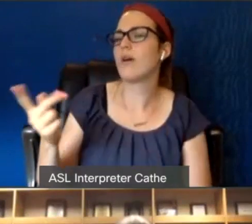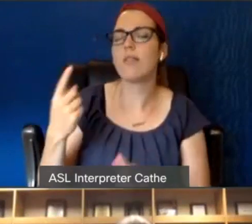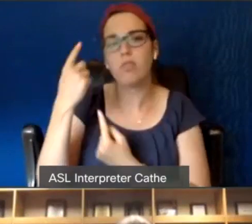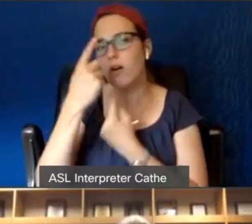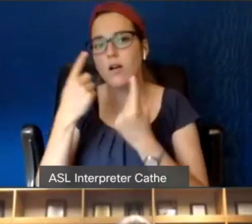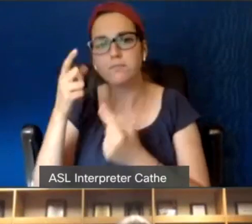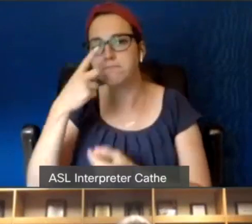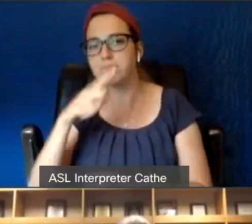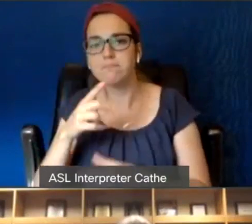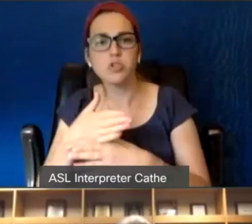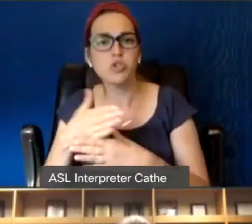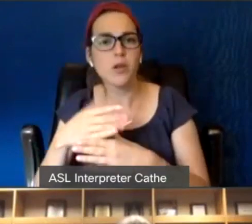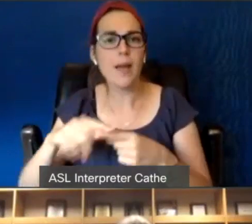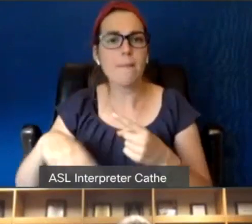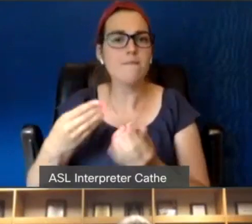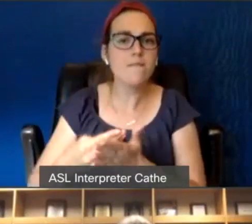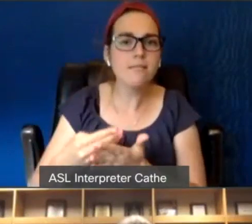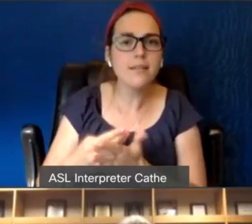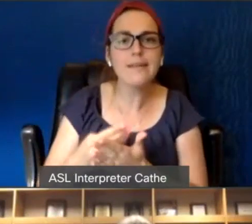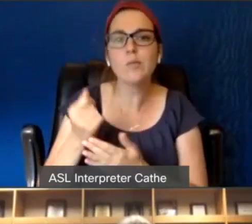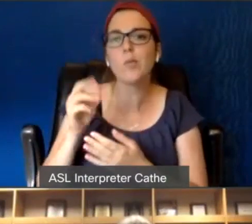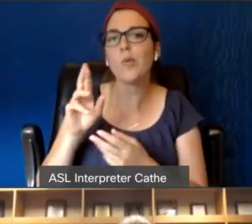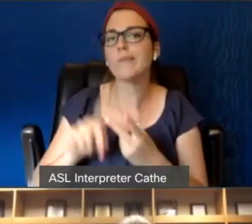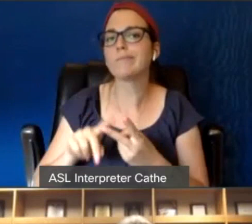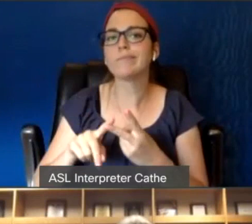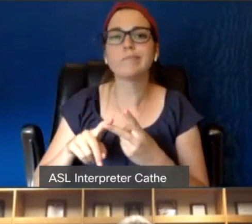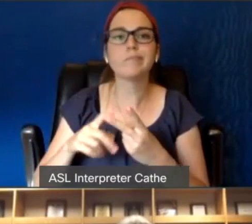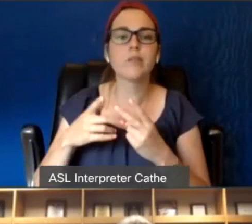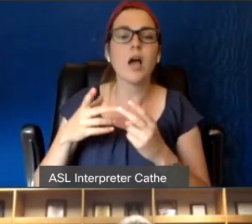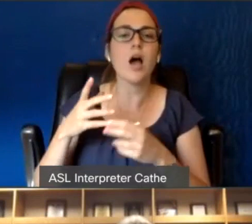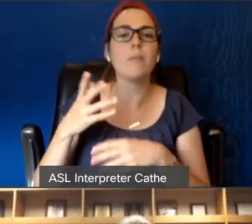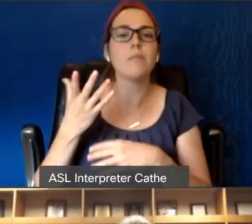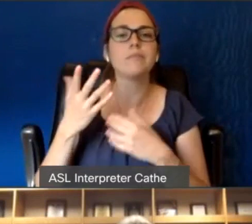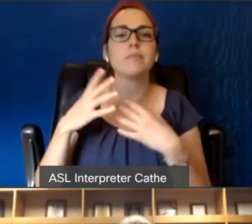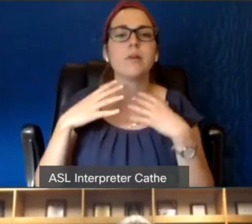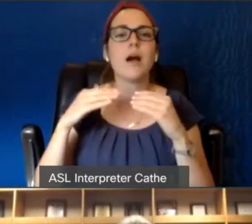about funding for persons like Sophia who are recovery specialists in local communities?